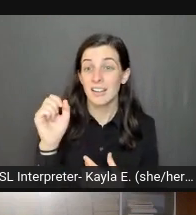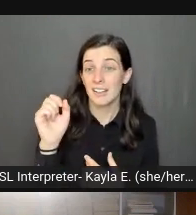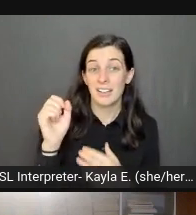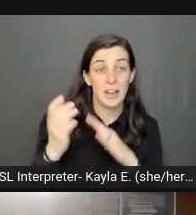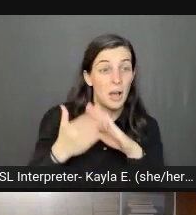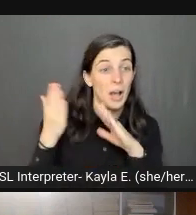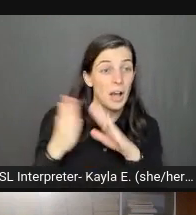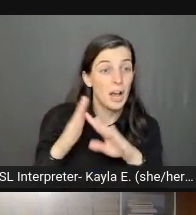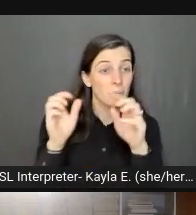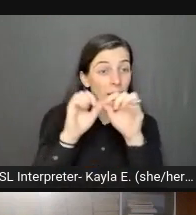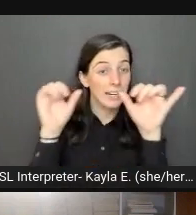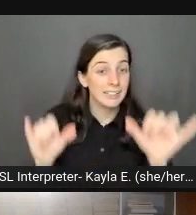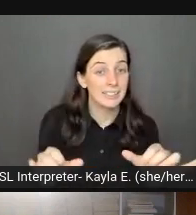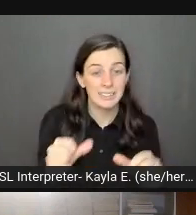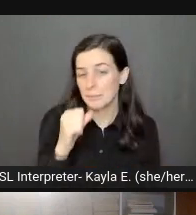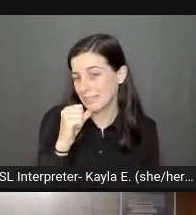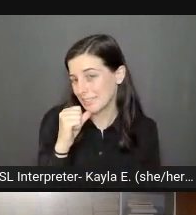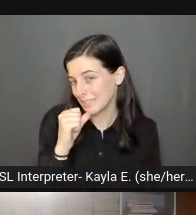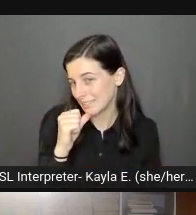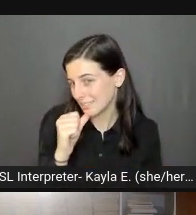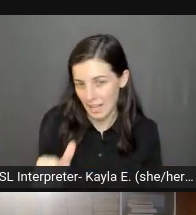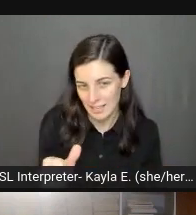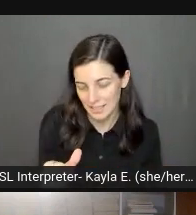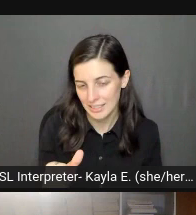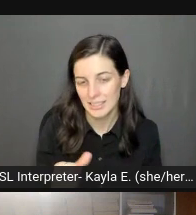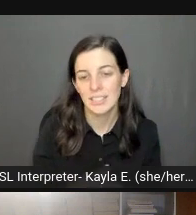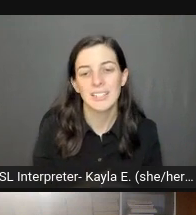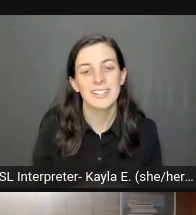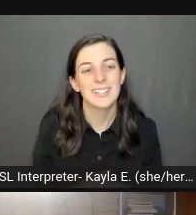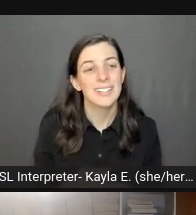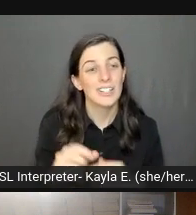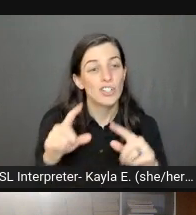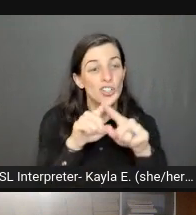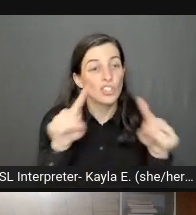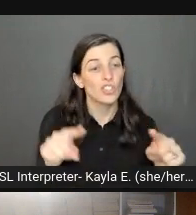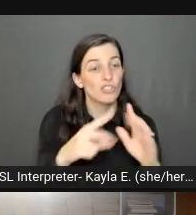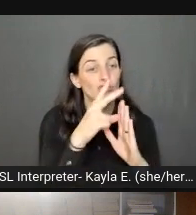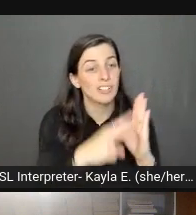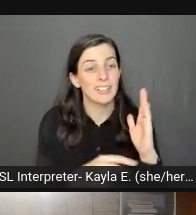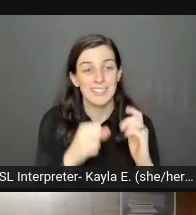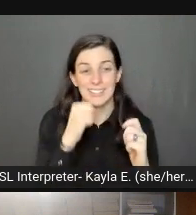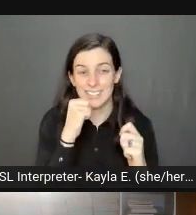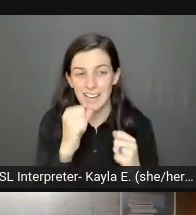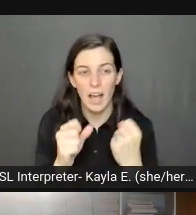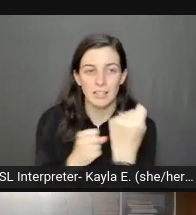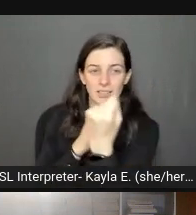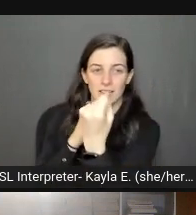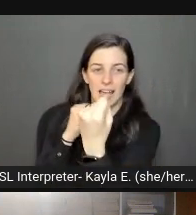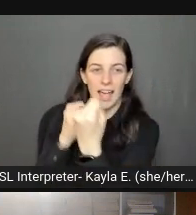and screen reader is not our accessibility advocate. We are.